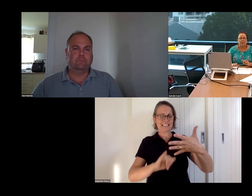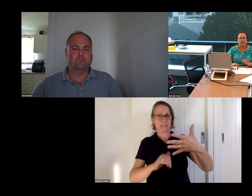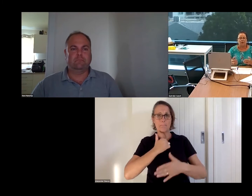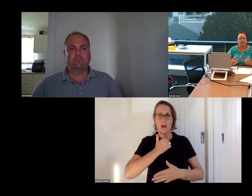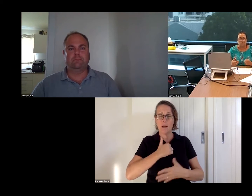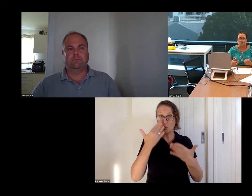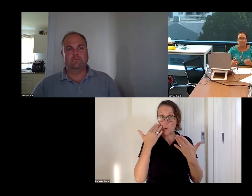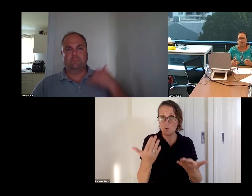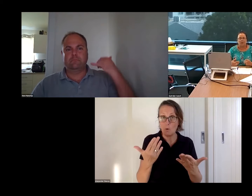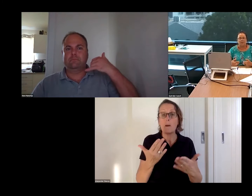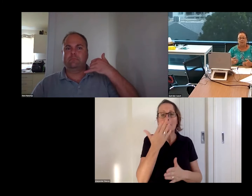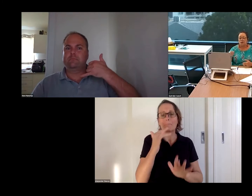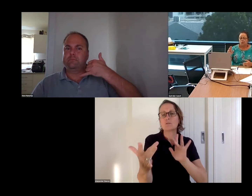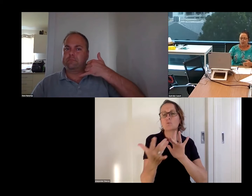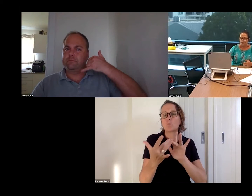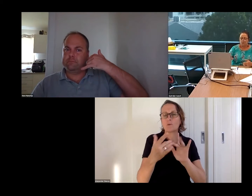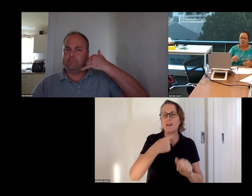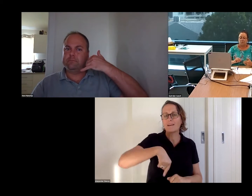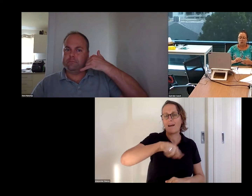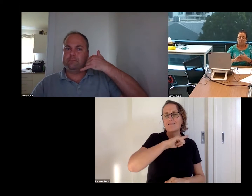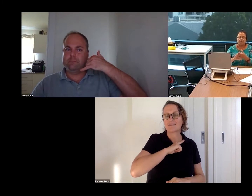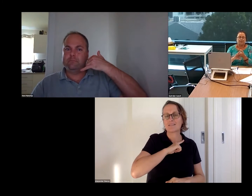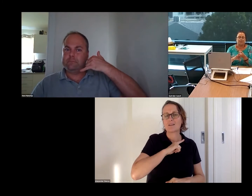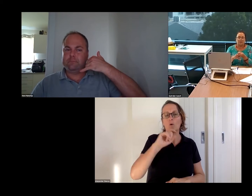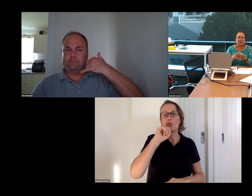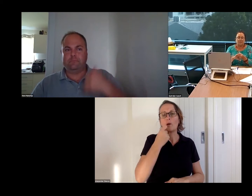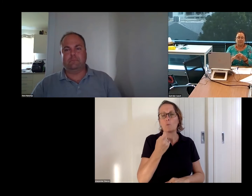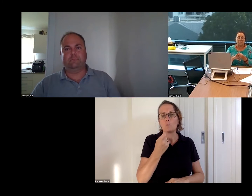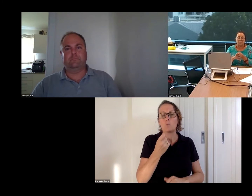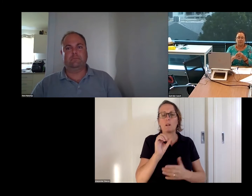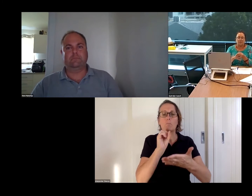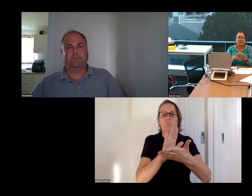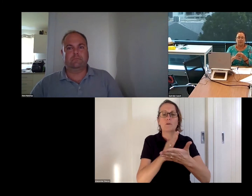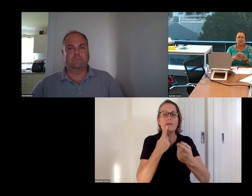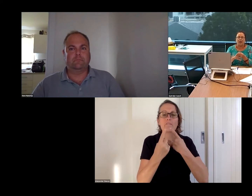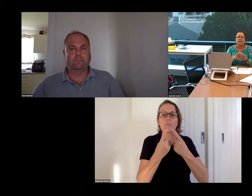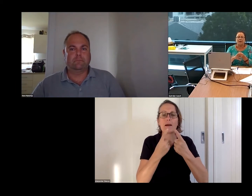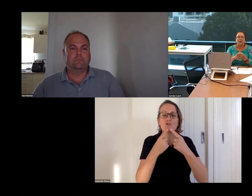you get in touch with us, we'll put our details in the chat,